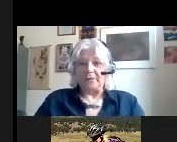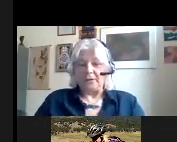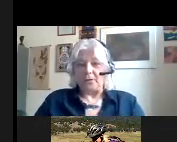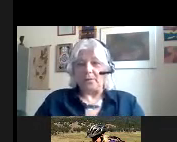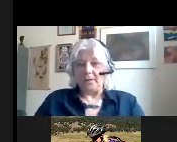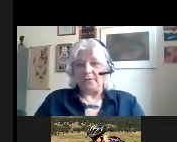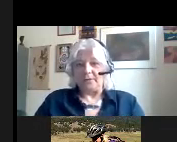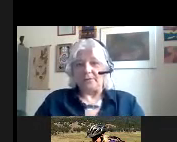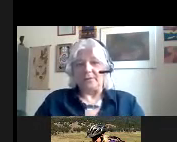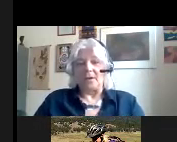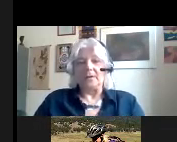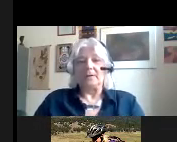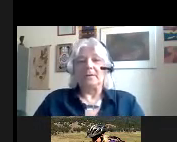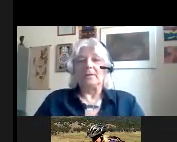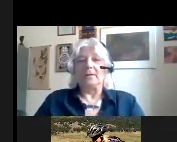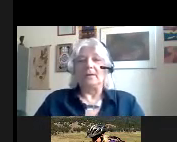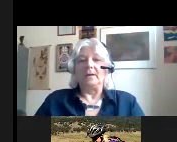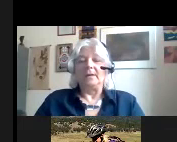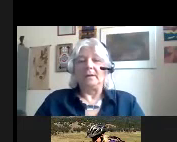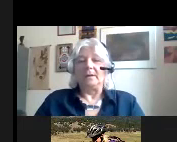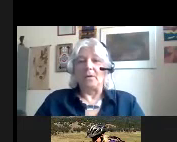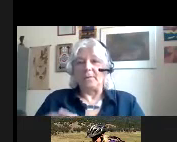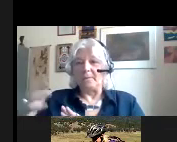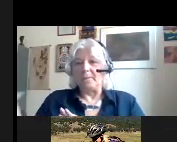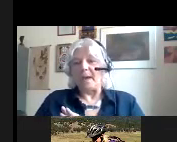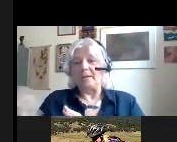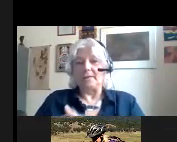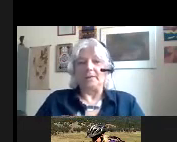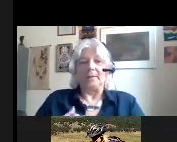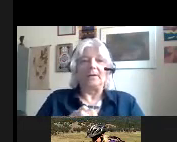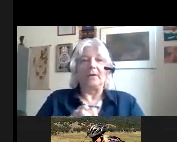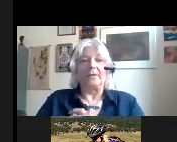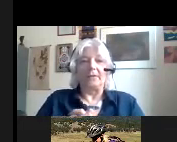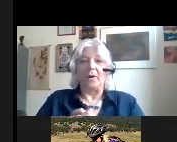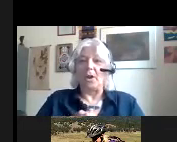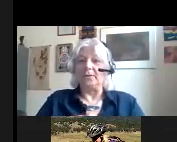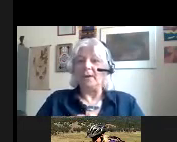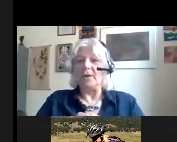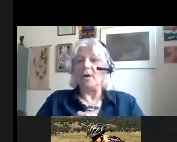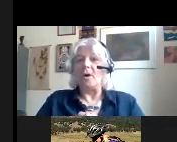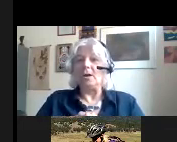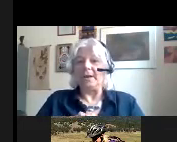to individuals of color. Going back a long time ago, all land in the